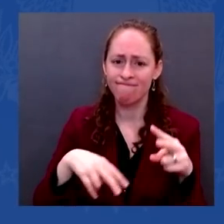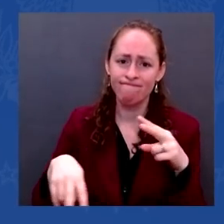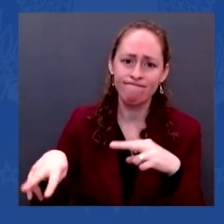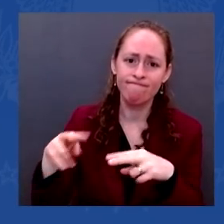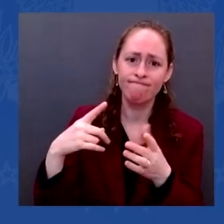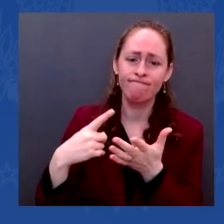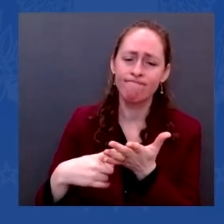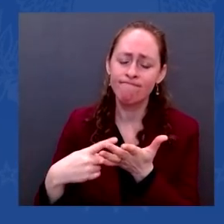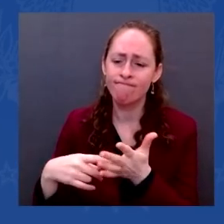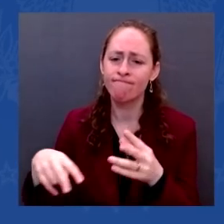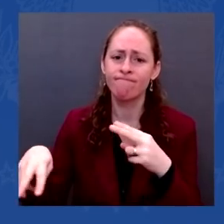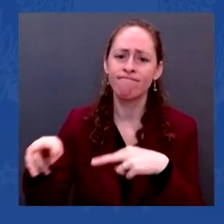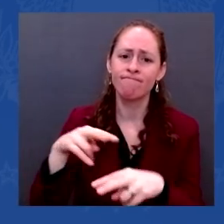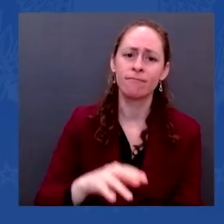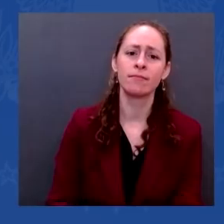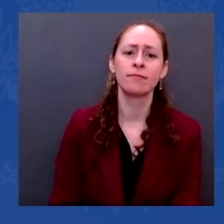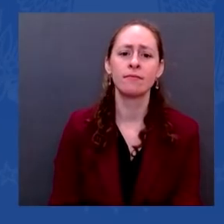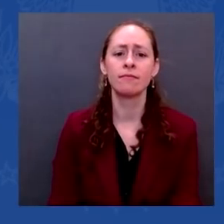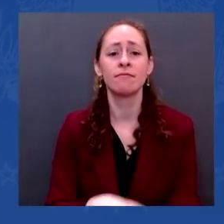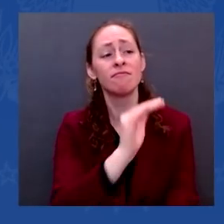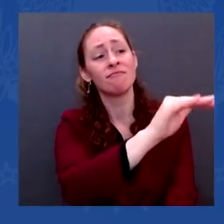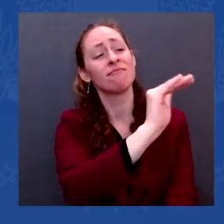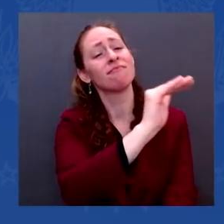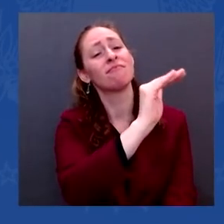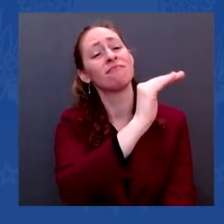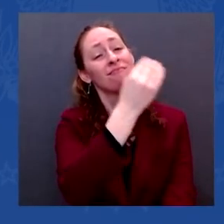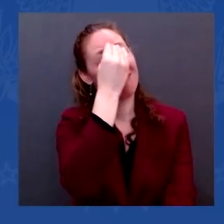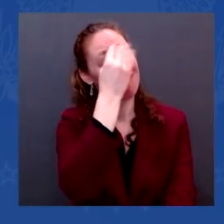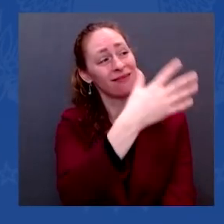So, you know, I had so much help --